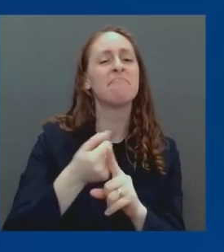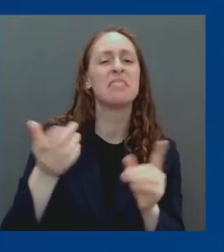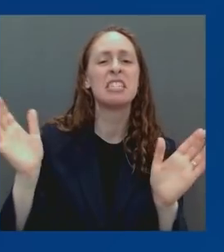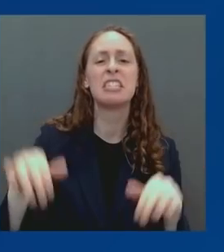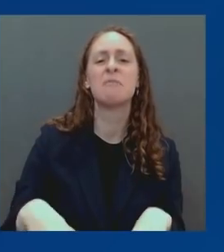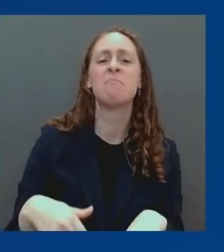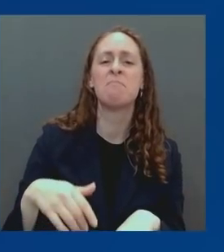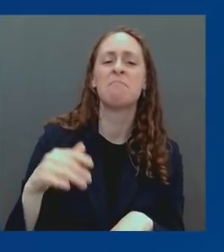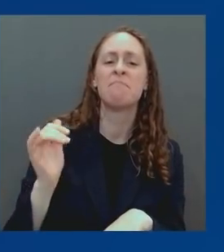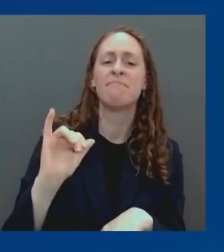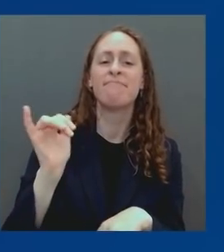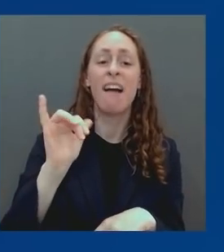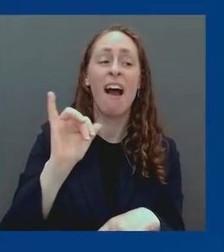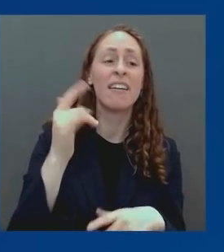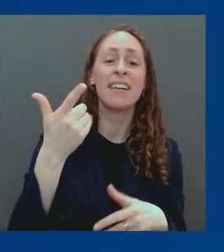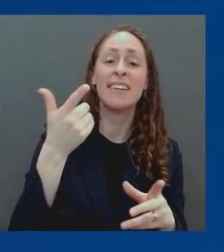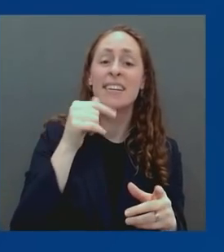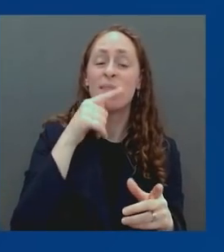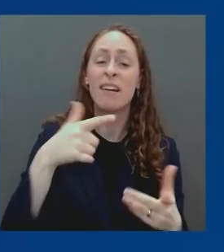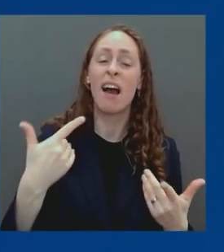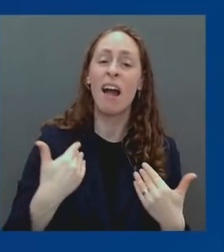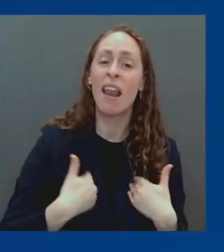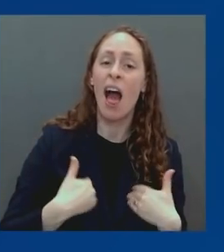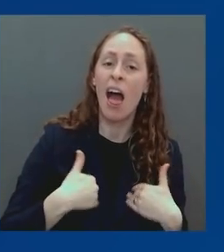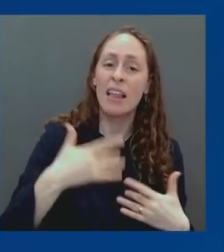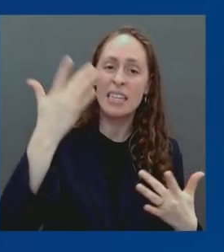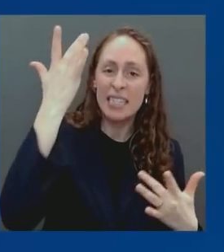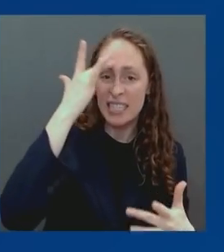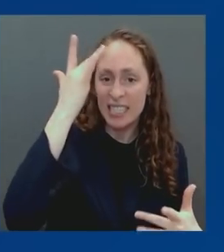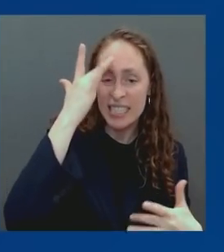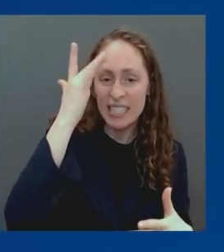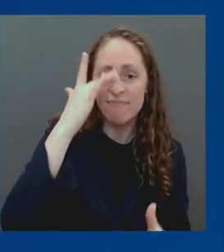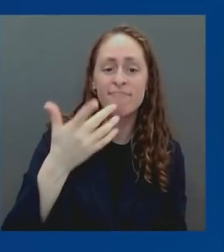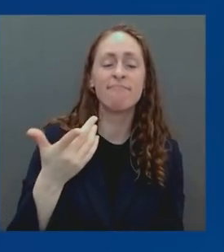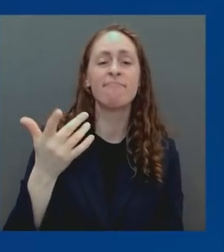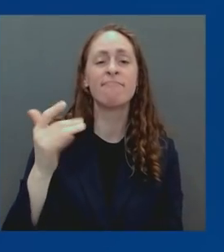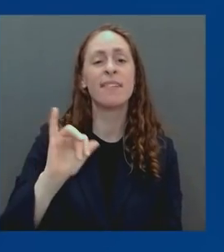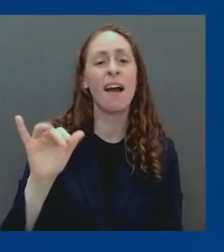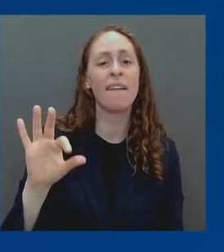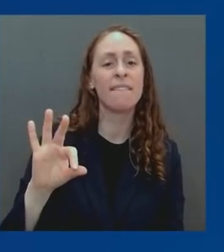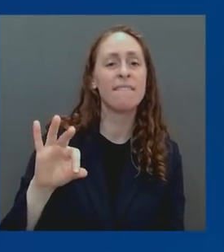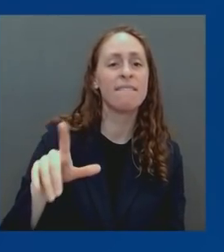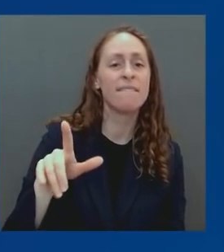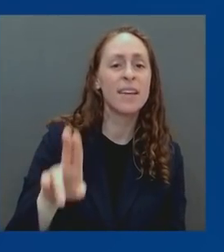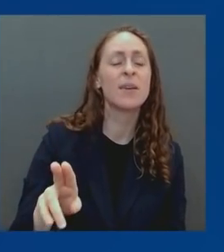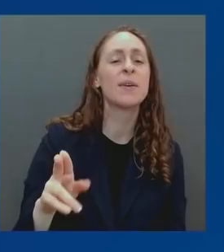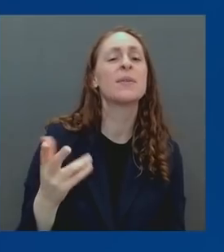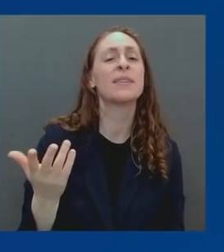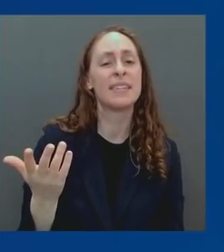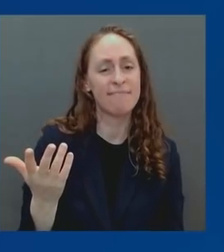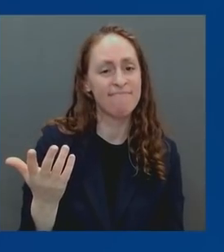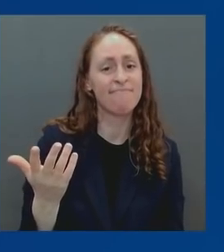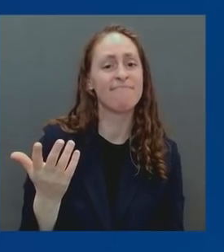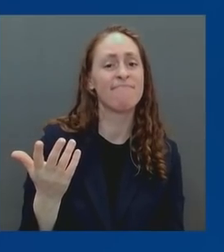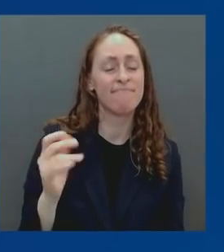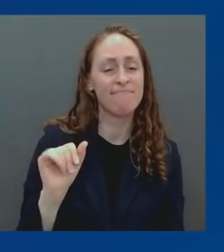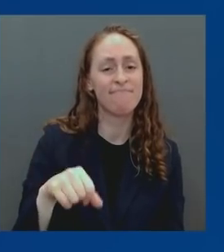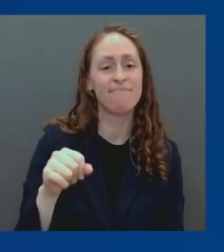the influenzas where it's there, it's present, it hasn't been eradicated, it hasn't been eliminated,